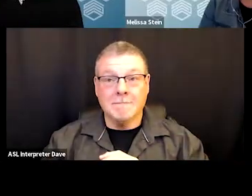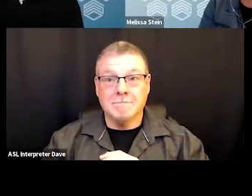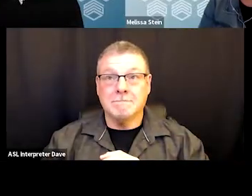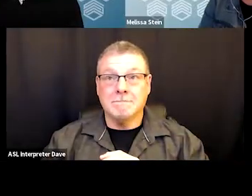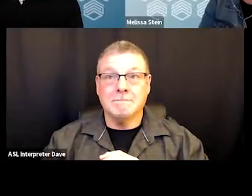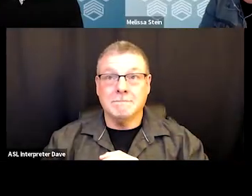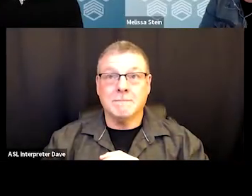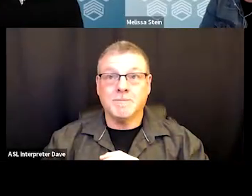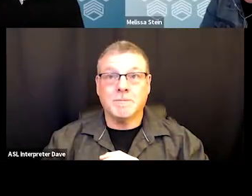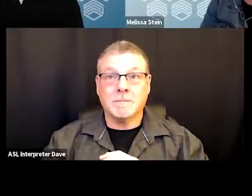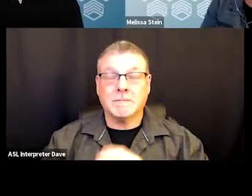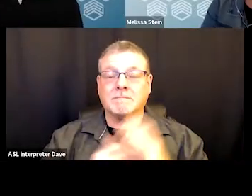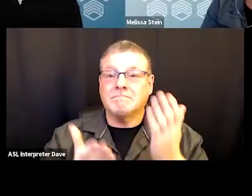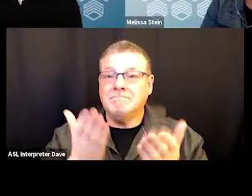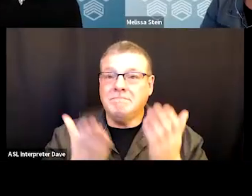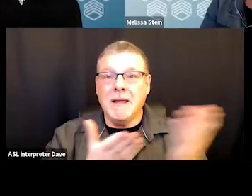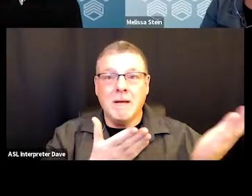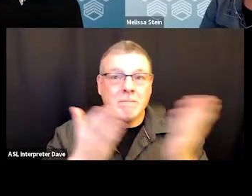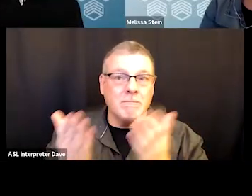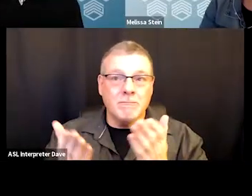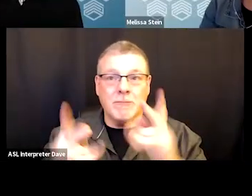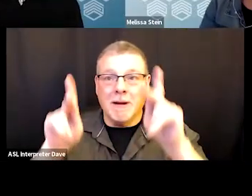maybe bring in somebody to facilitate how to pivot